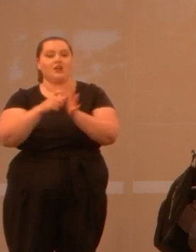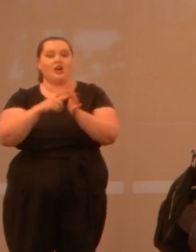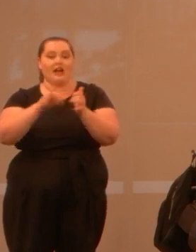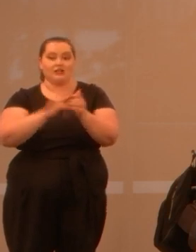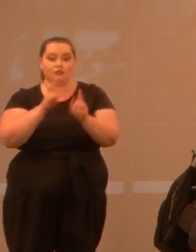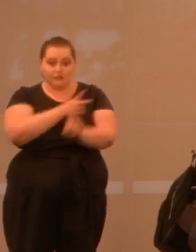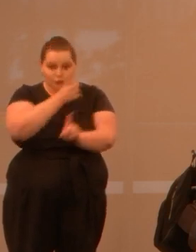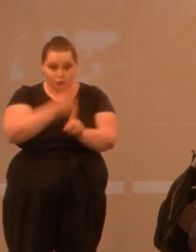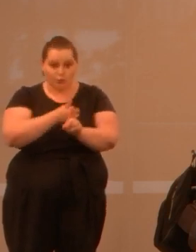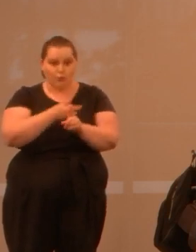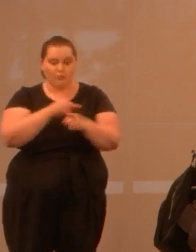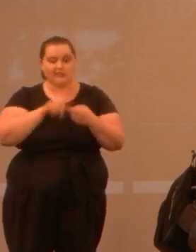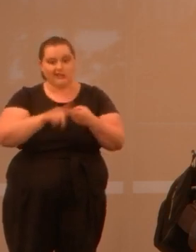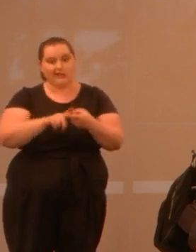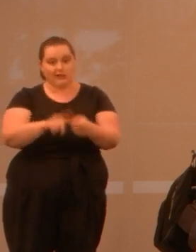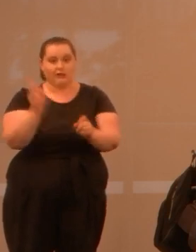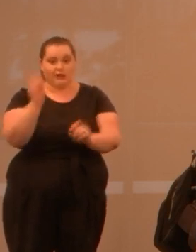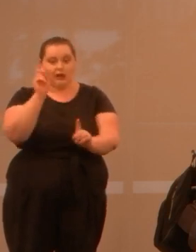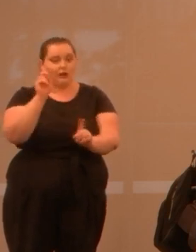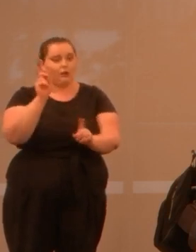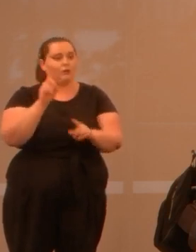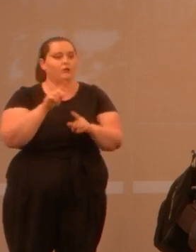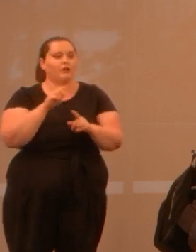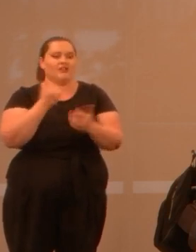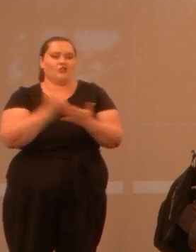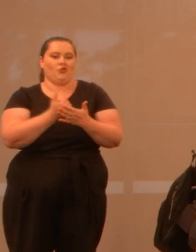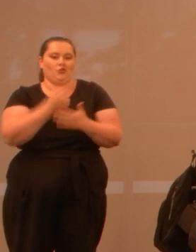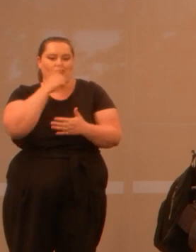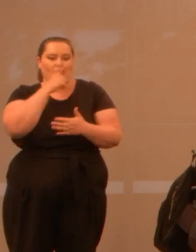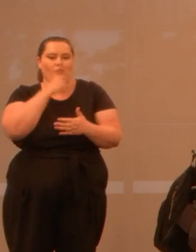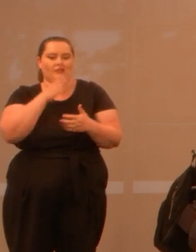now and a lot of people have had to go through difficult times to share